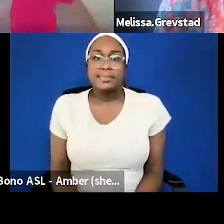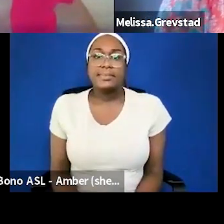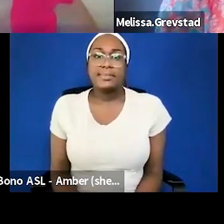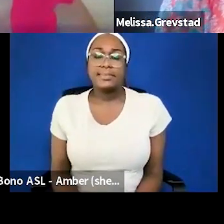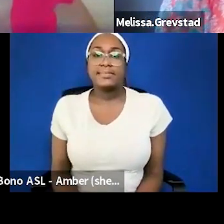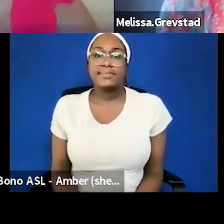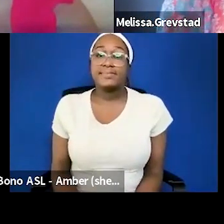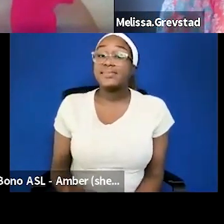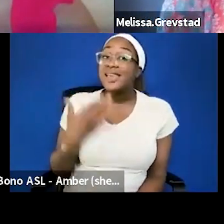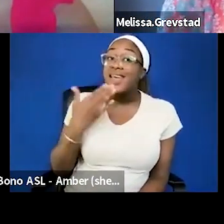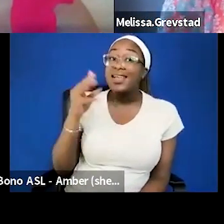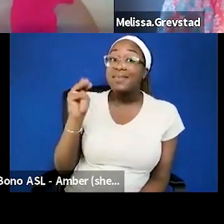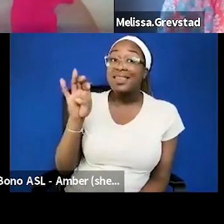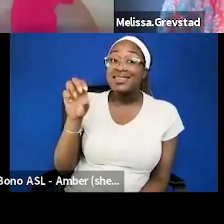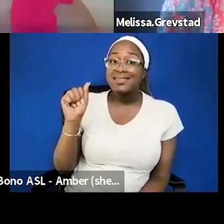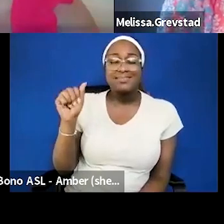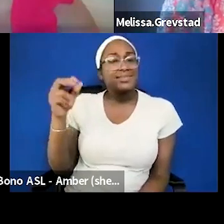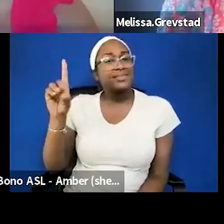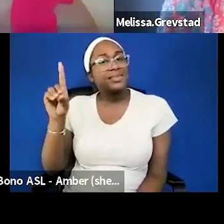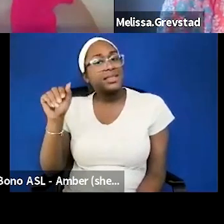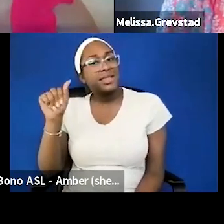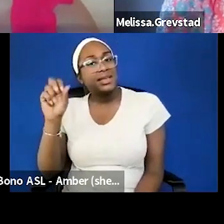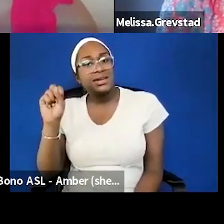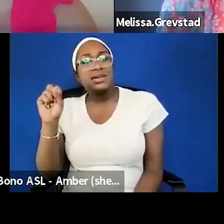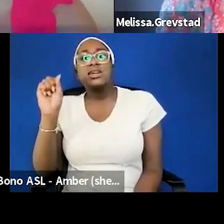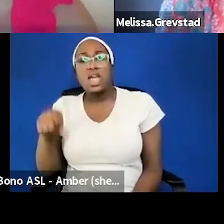Thanks, Melissa. And Deena, can I ask you then to make the connection with everything